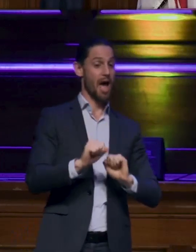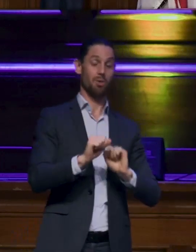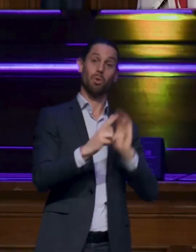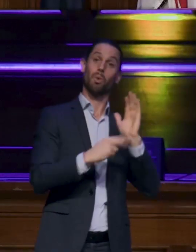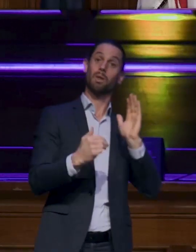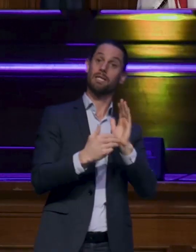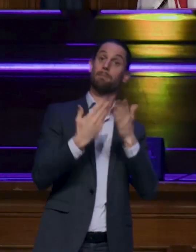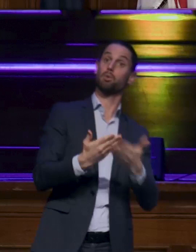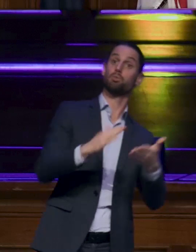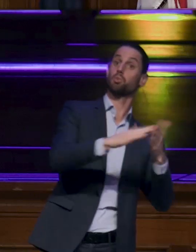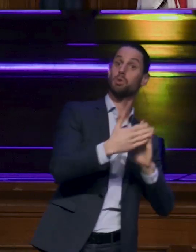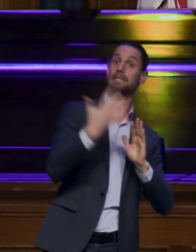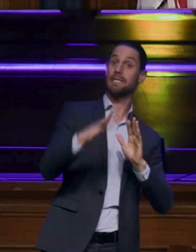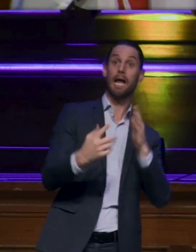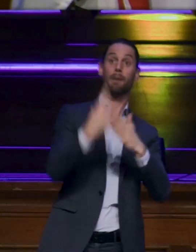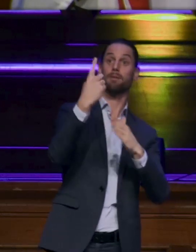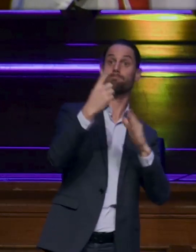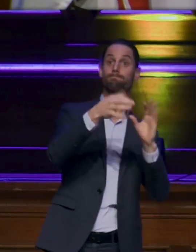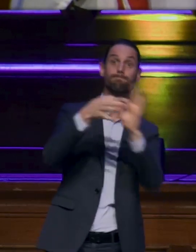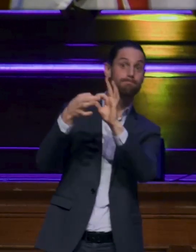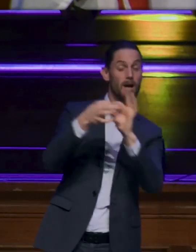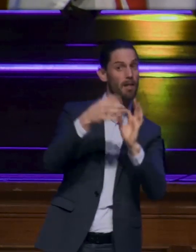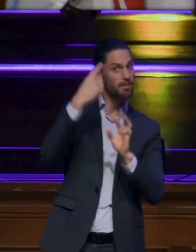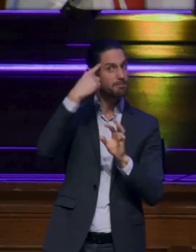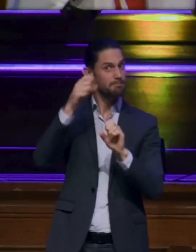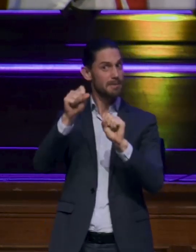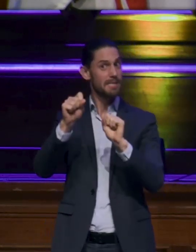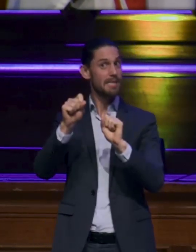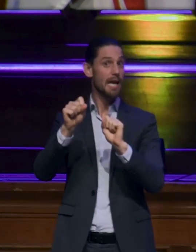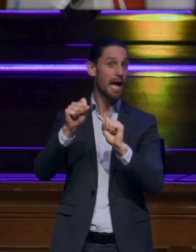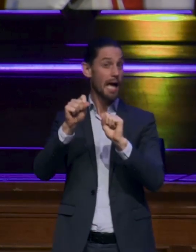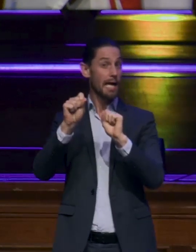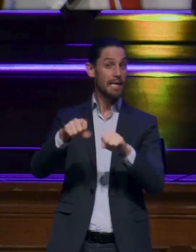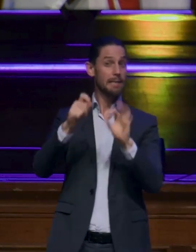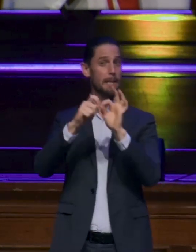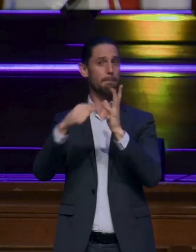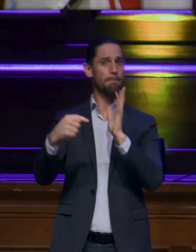call again i'm not the one to judge there you know